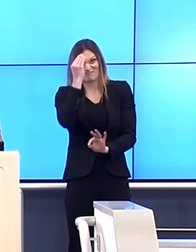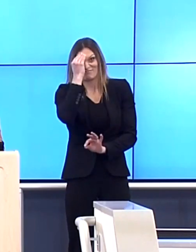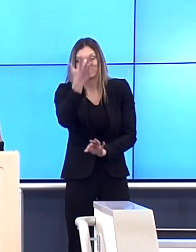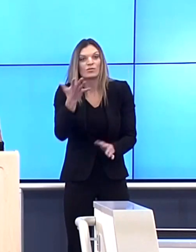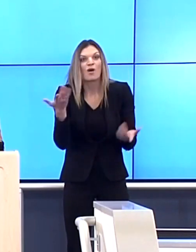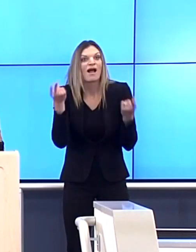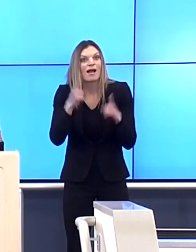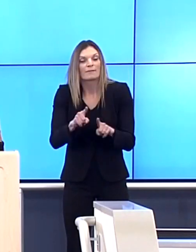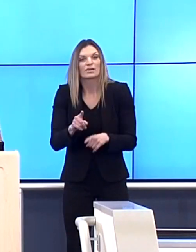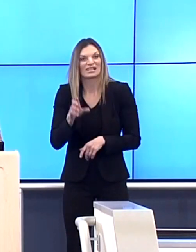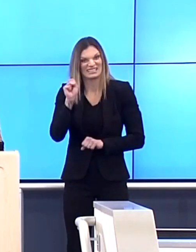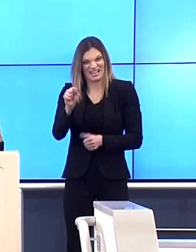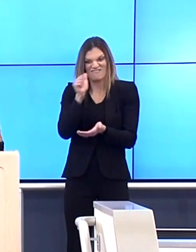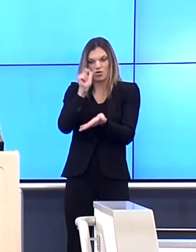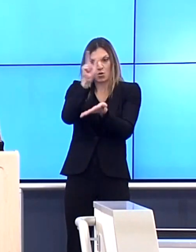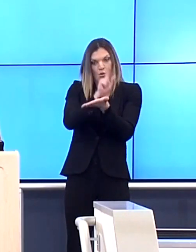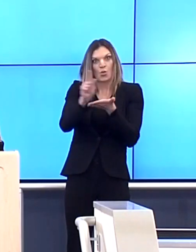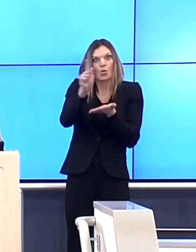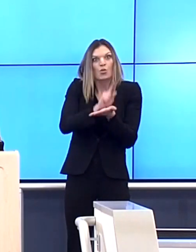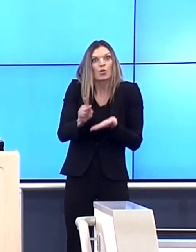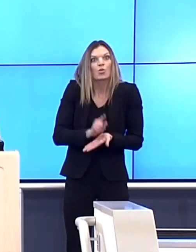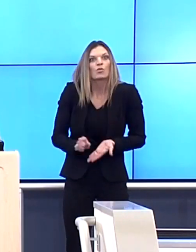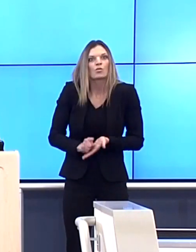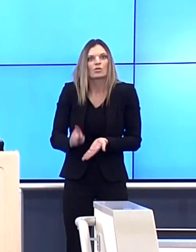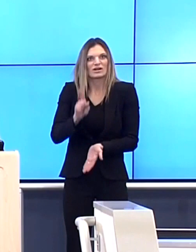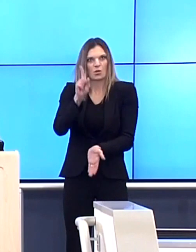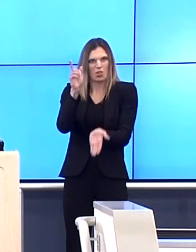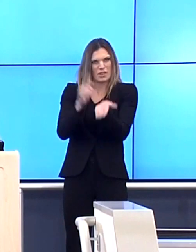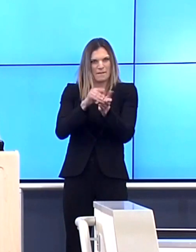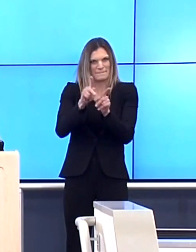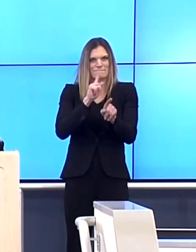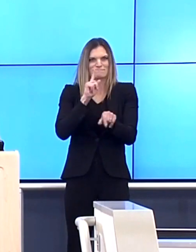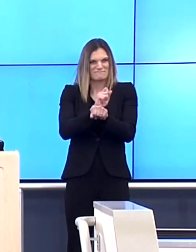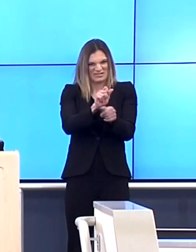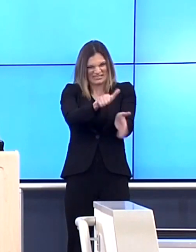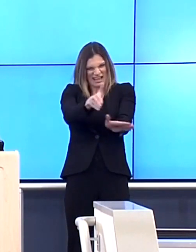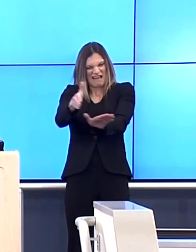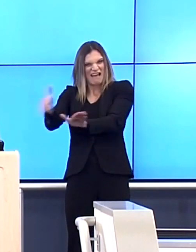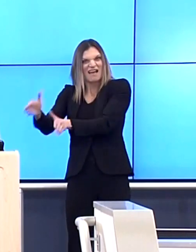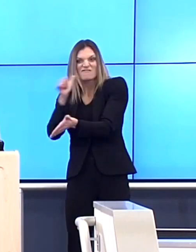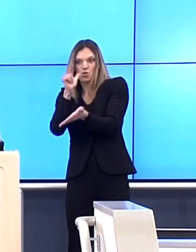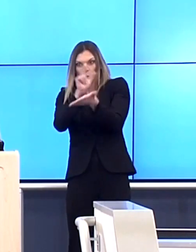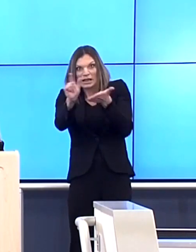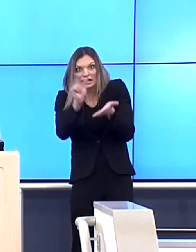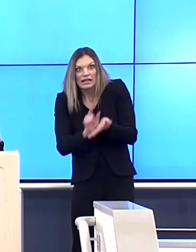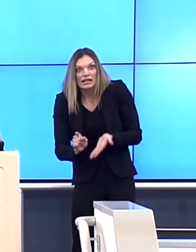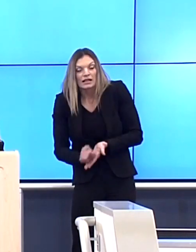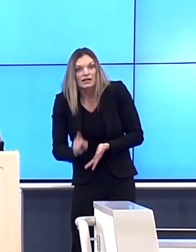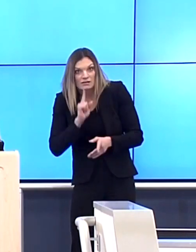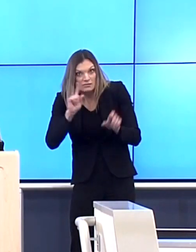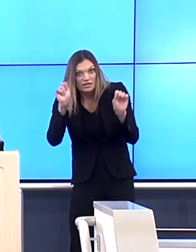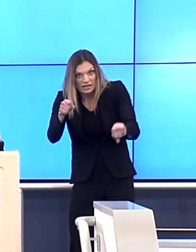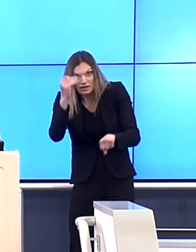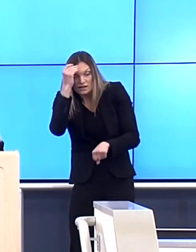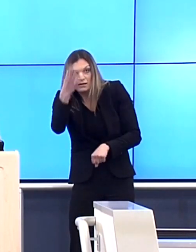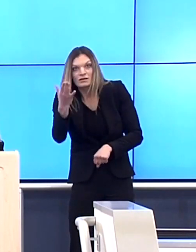DON’T TAKE AGGRESSIVE ACTION RIGHT NOW, WE COULD SOON SEE RIGHT NOW, WE COULD SOON SEE 1,000 DEATHS PER WEEK HERE IN